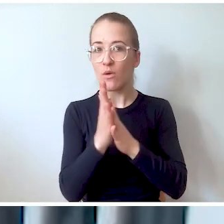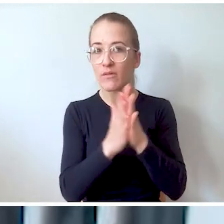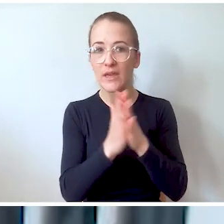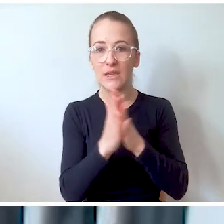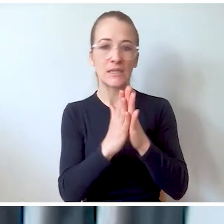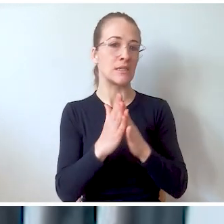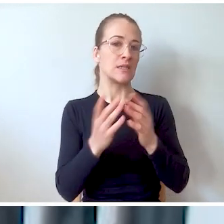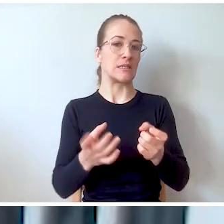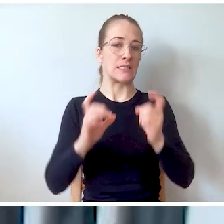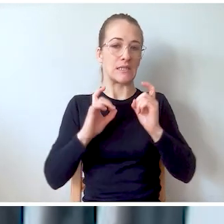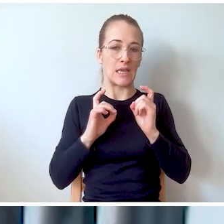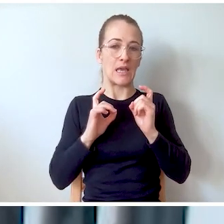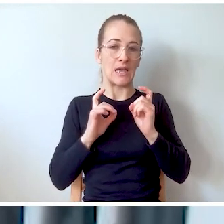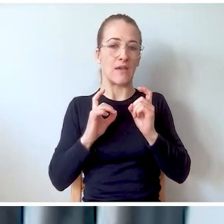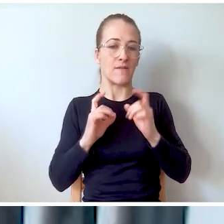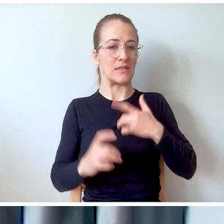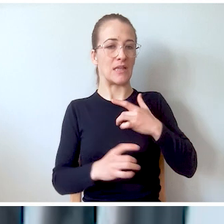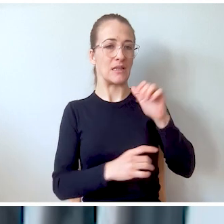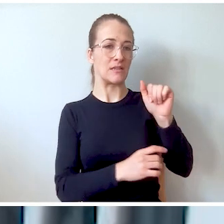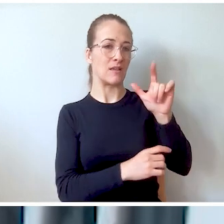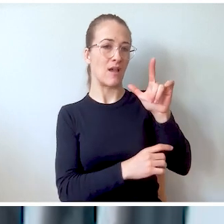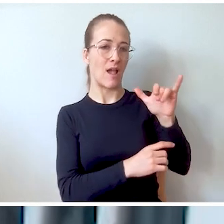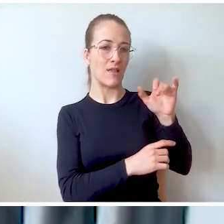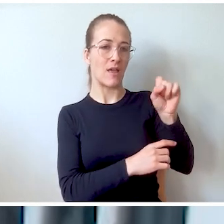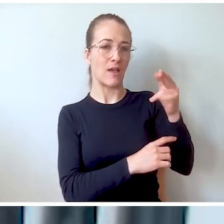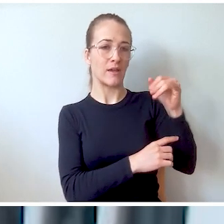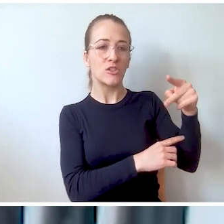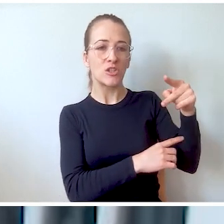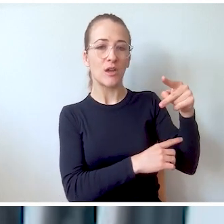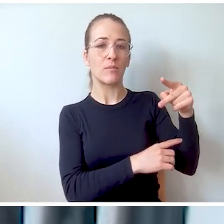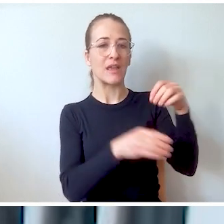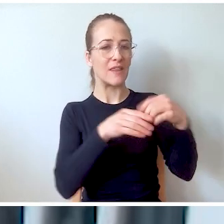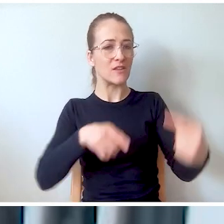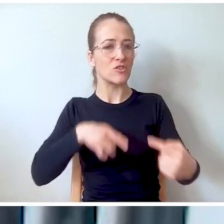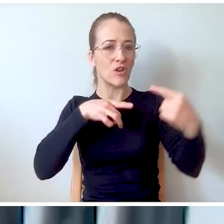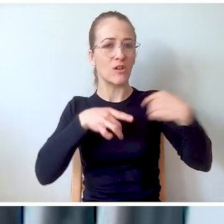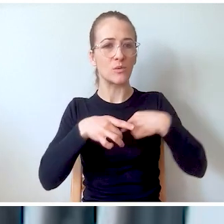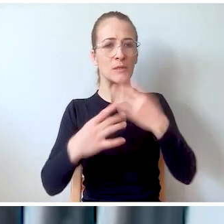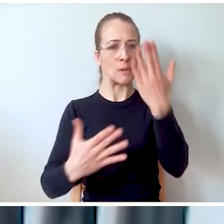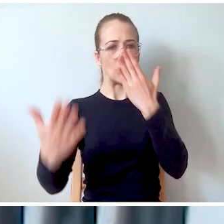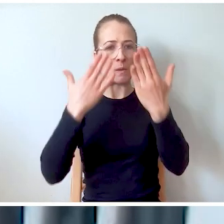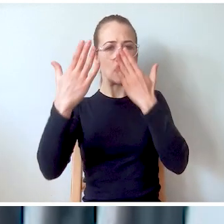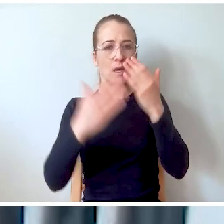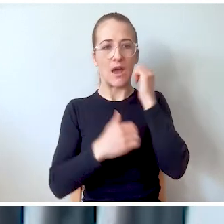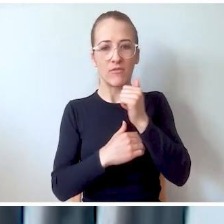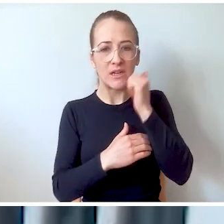to give us a sense of allyship in the struggles that we face and the work that we want to undertake.